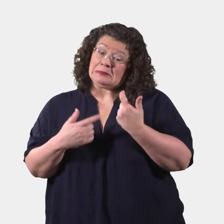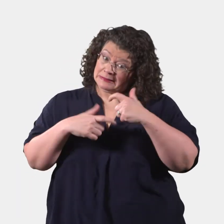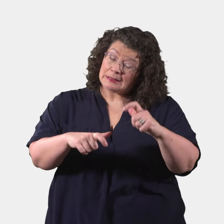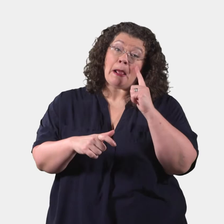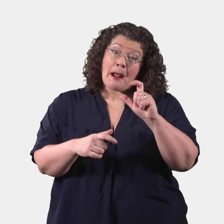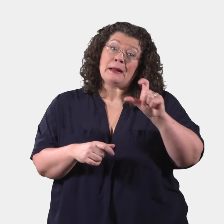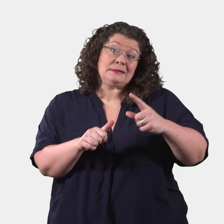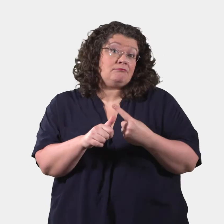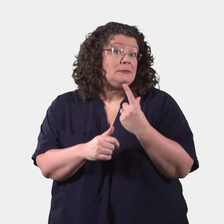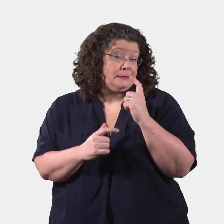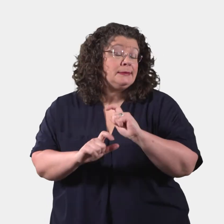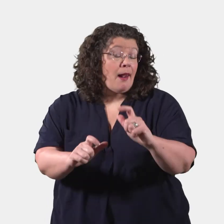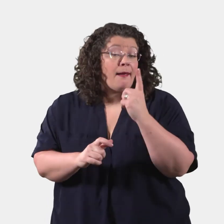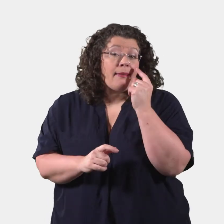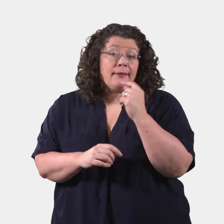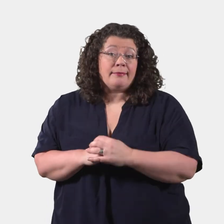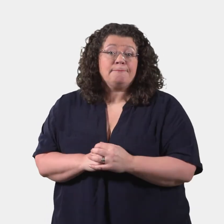This is not the same if you get a state pension.